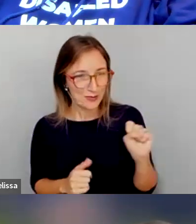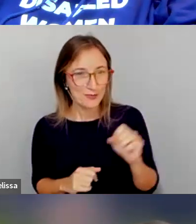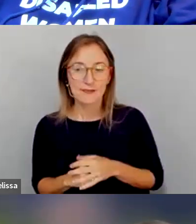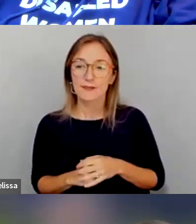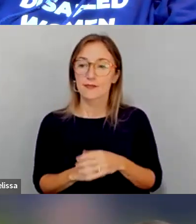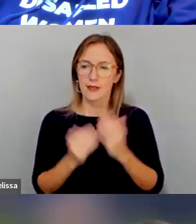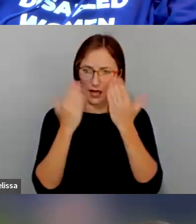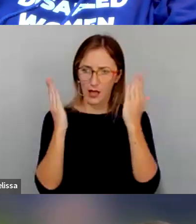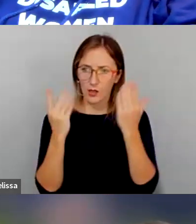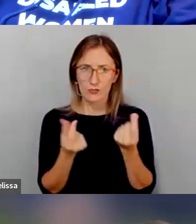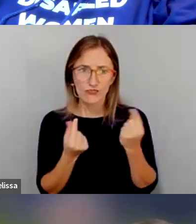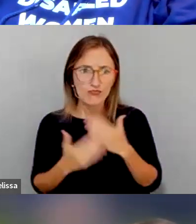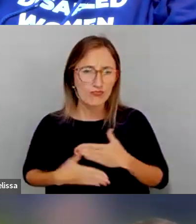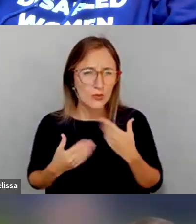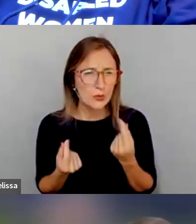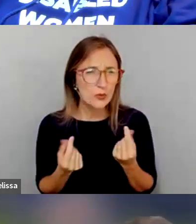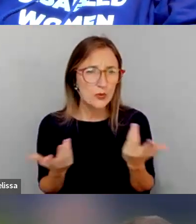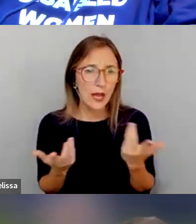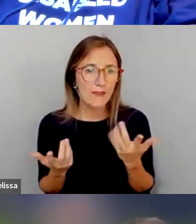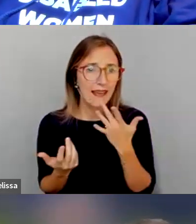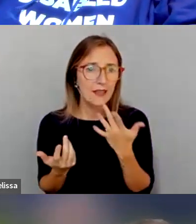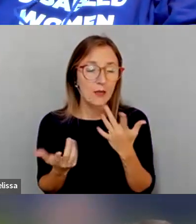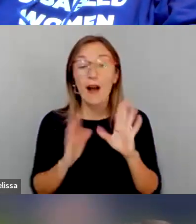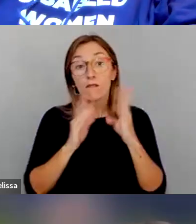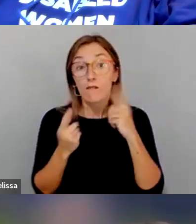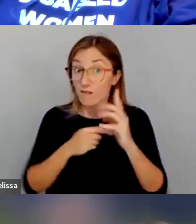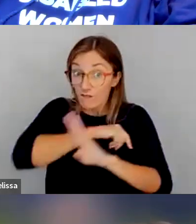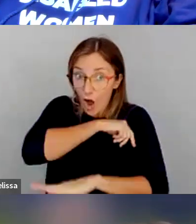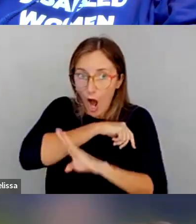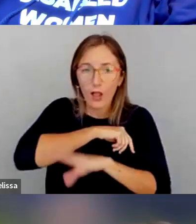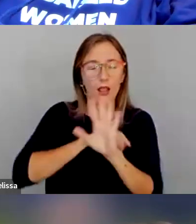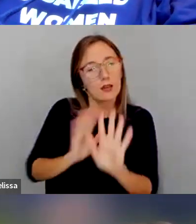I am originally also from a small town in upstate out -- upstate New York